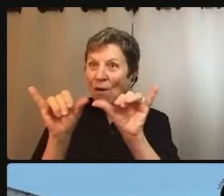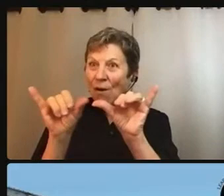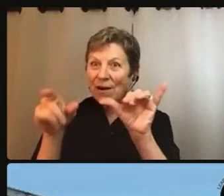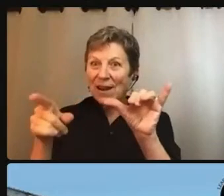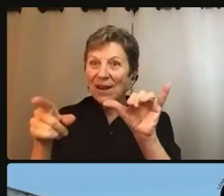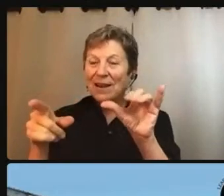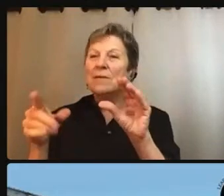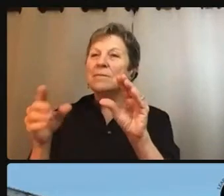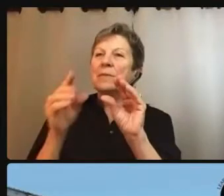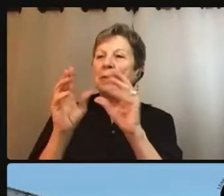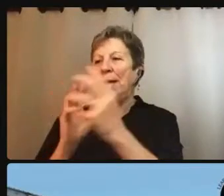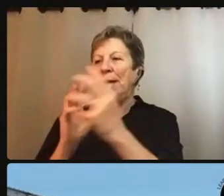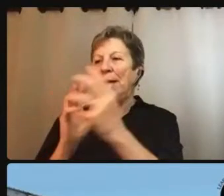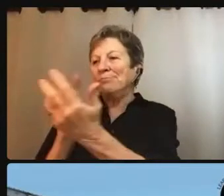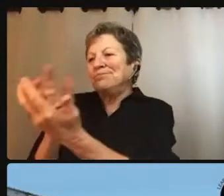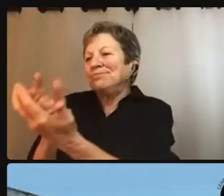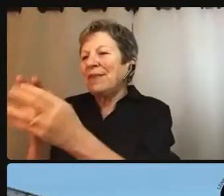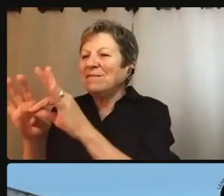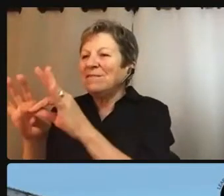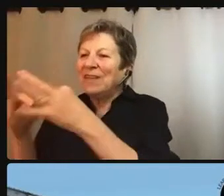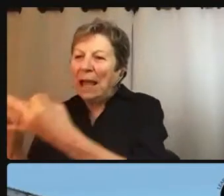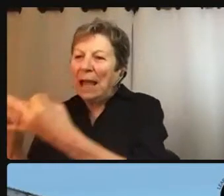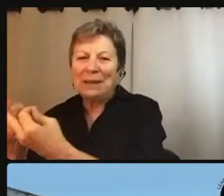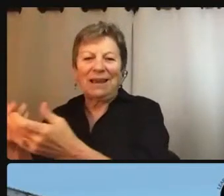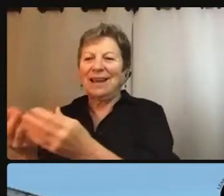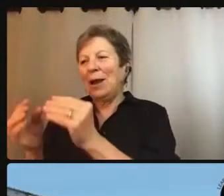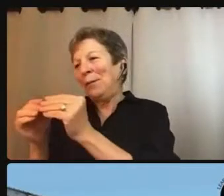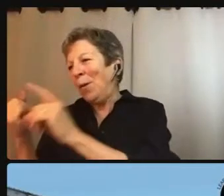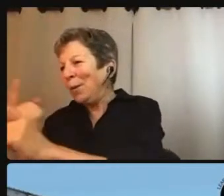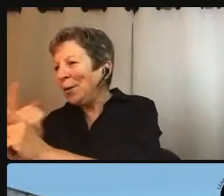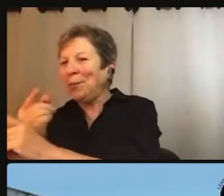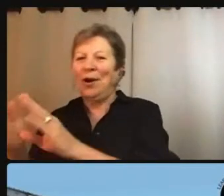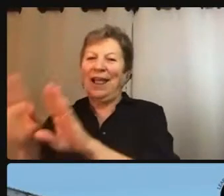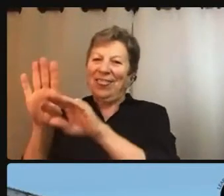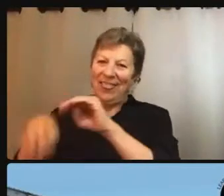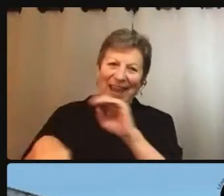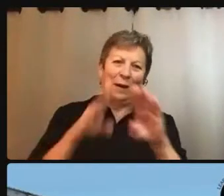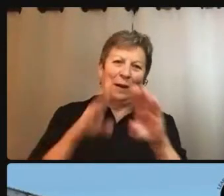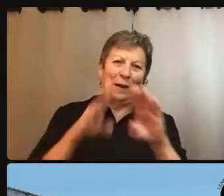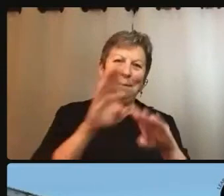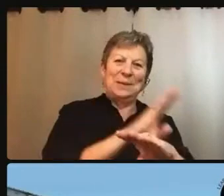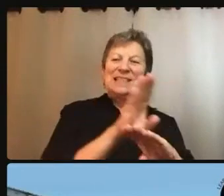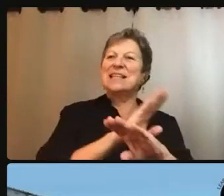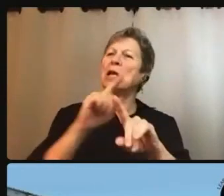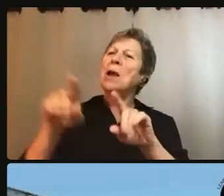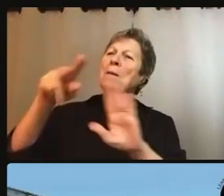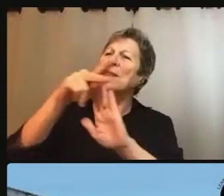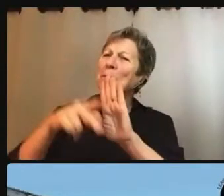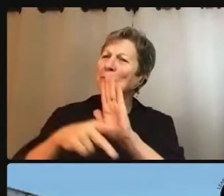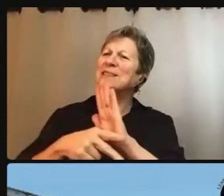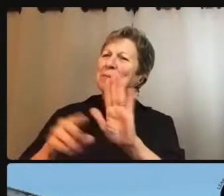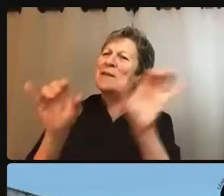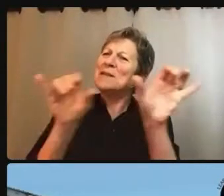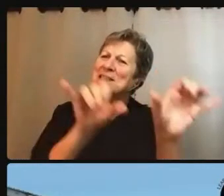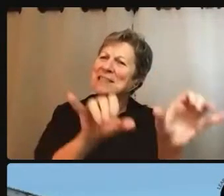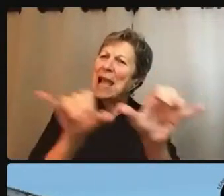TERM GOALS AND I MEASURED THEM